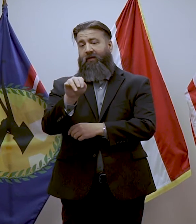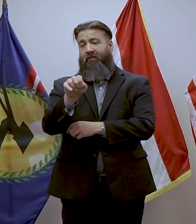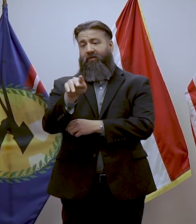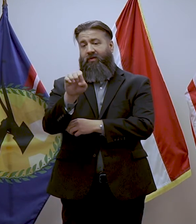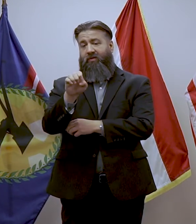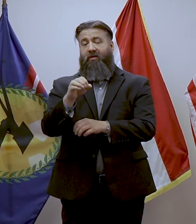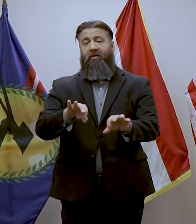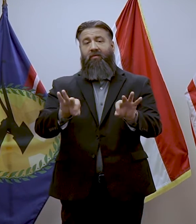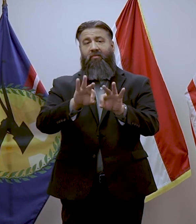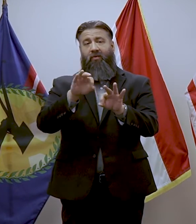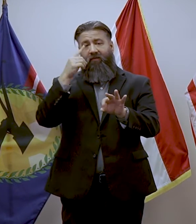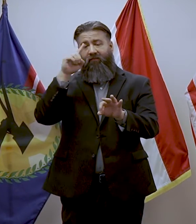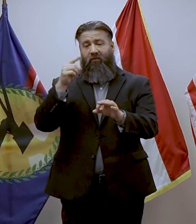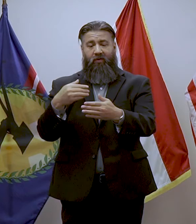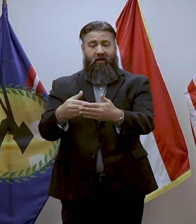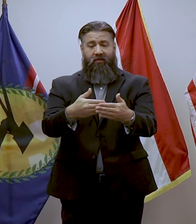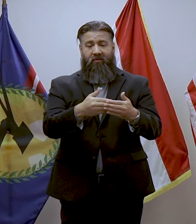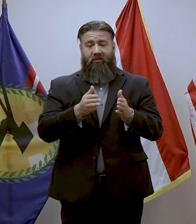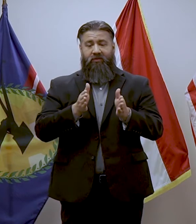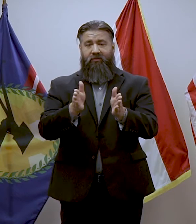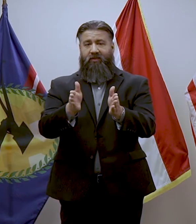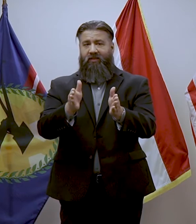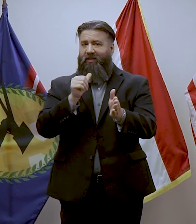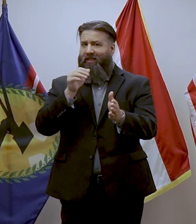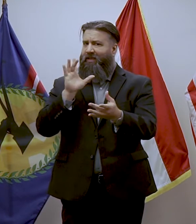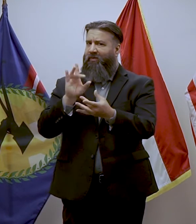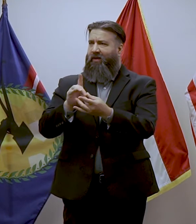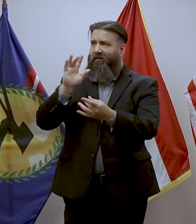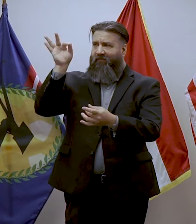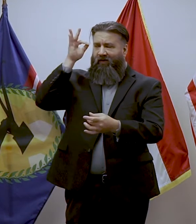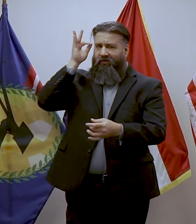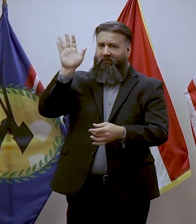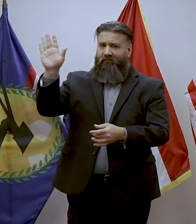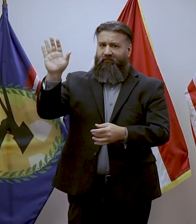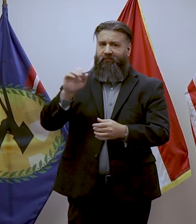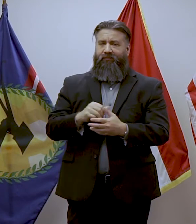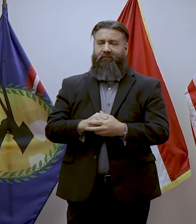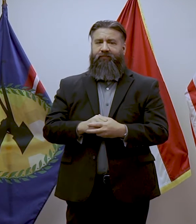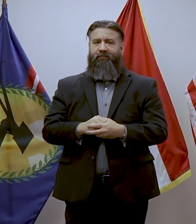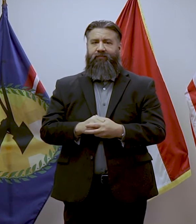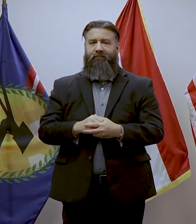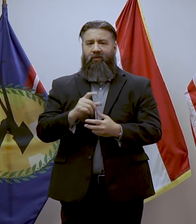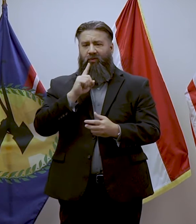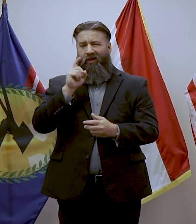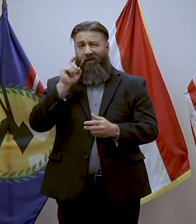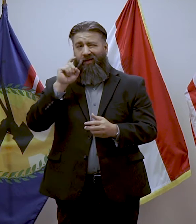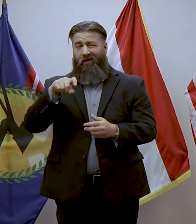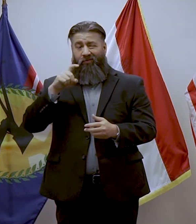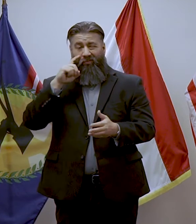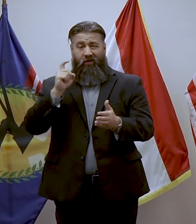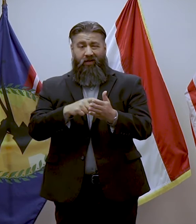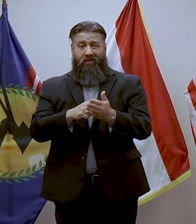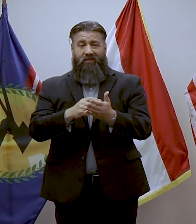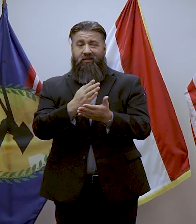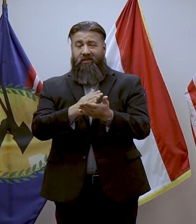because that won't be part of the federal infrastructure plan. That's more for arterial roads. And we have to recognize that some of our unincorporated areas